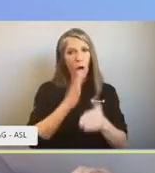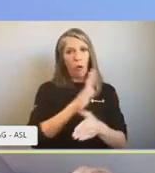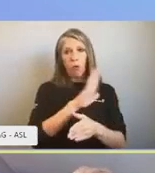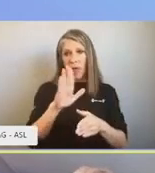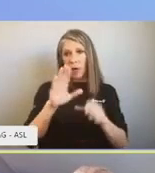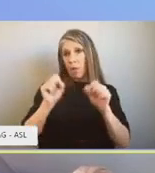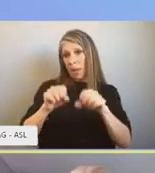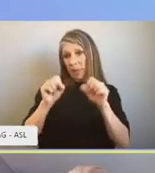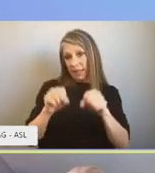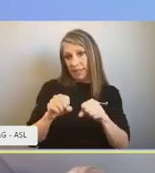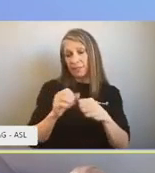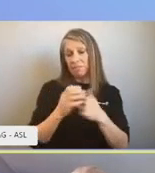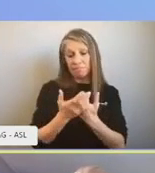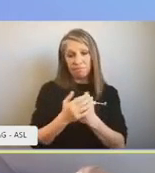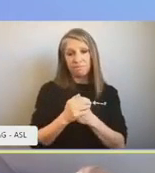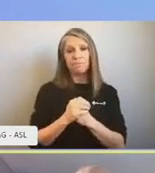headsets peeking out from